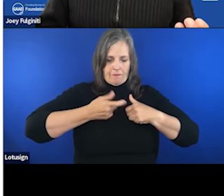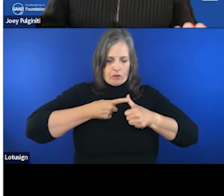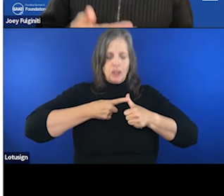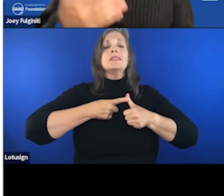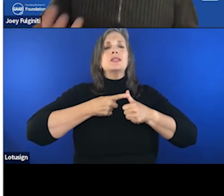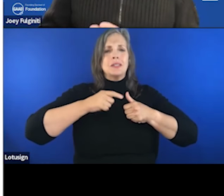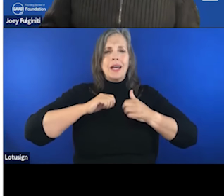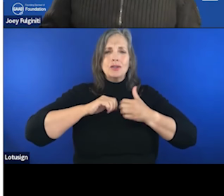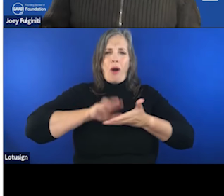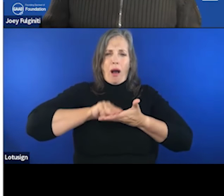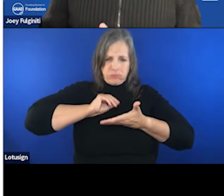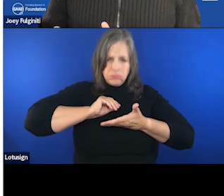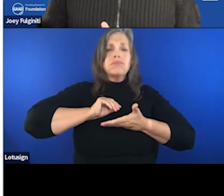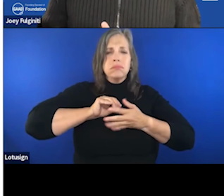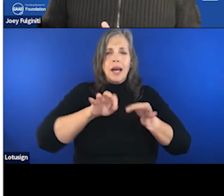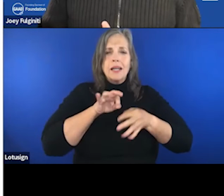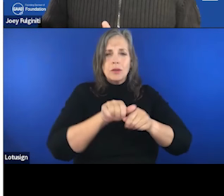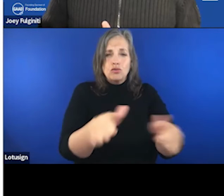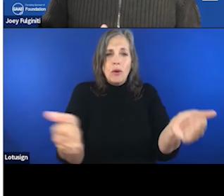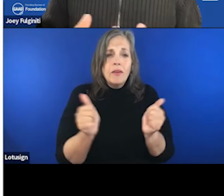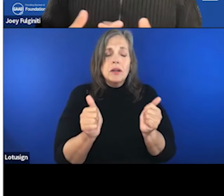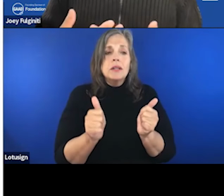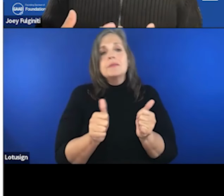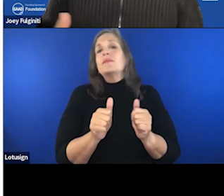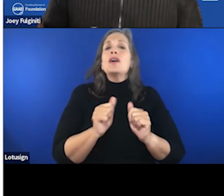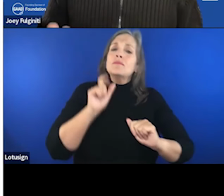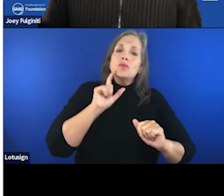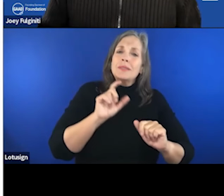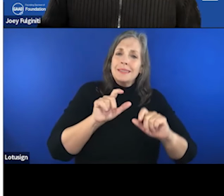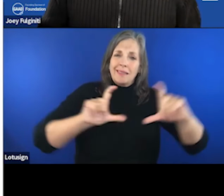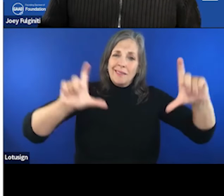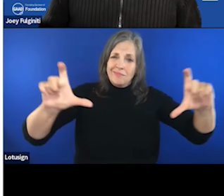i literally took about a year to draw this diagram on the right I know it's I know it's amazing and